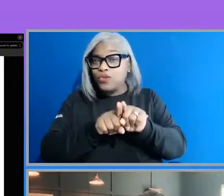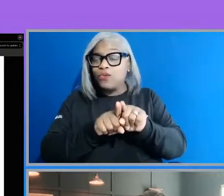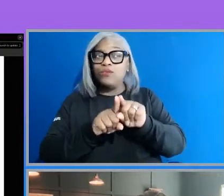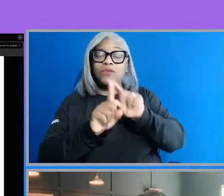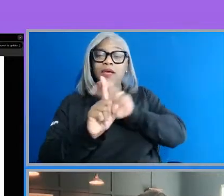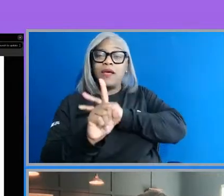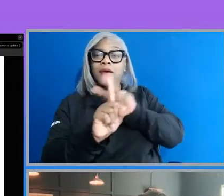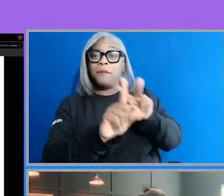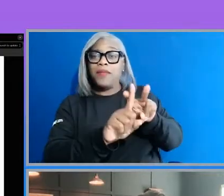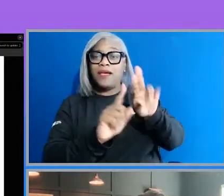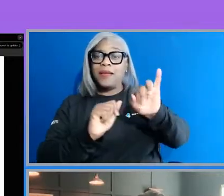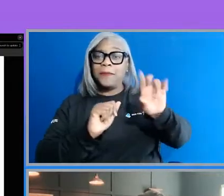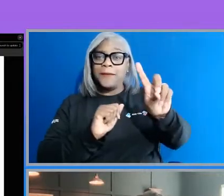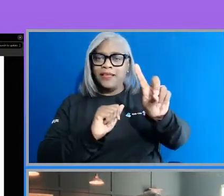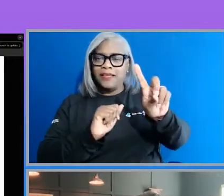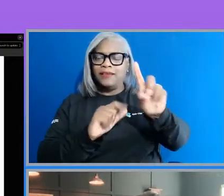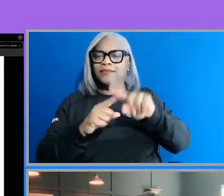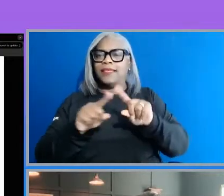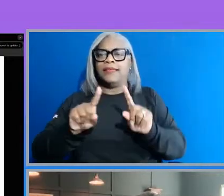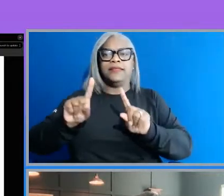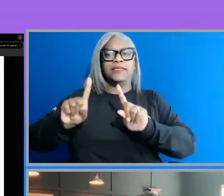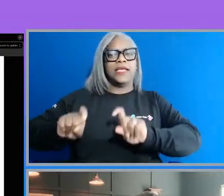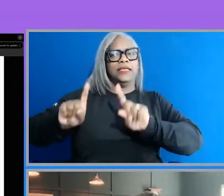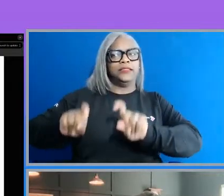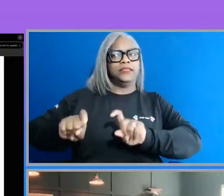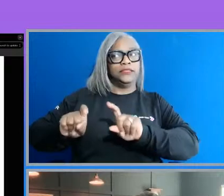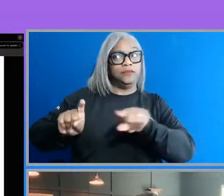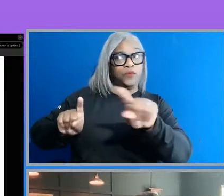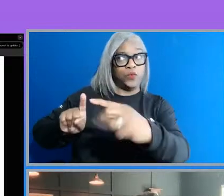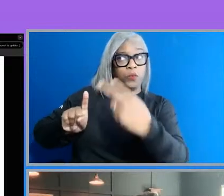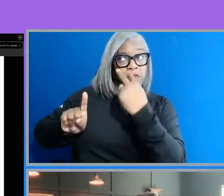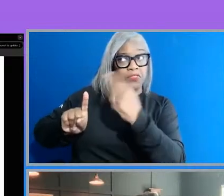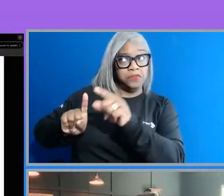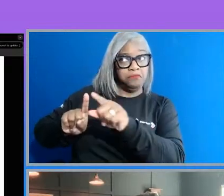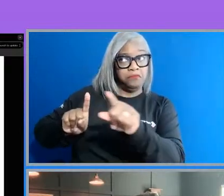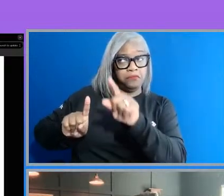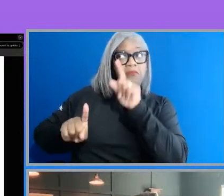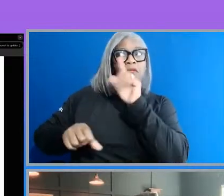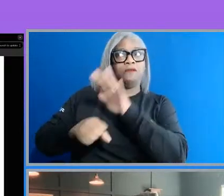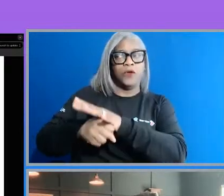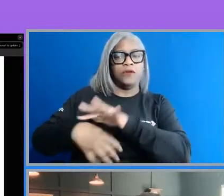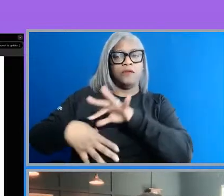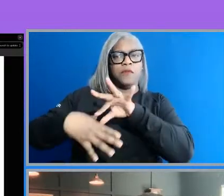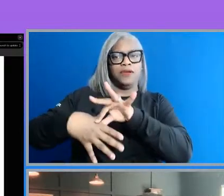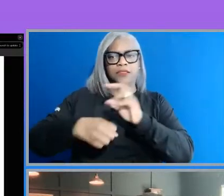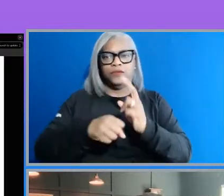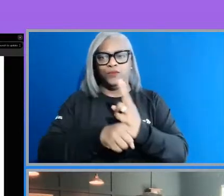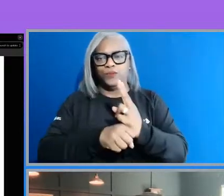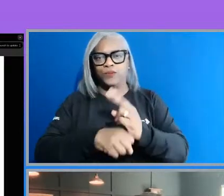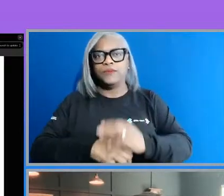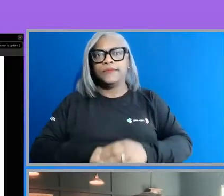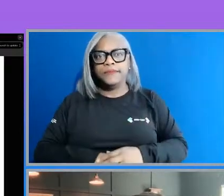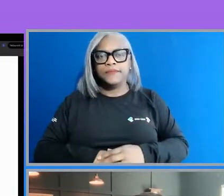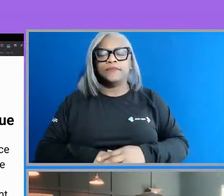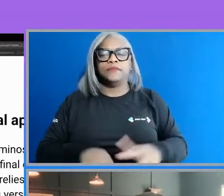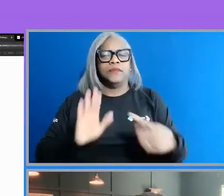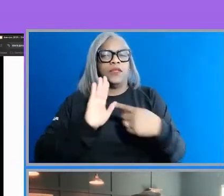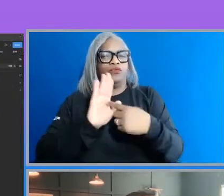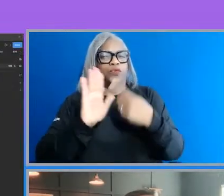then test once you apply that blend mode. Test this version with users to confirm the content. So let's take a look at